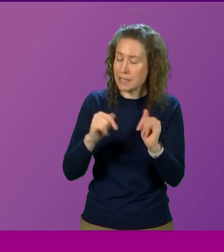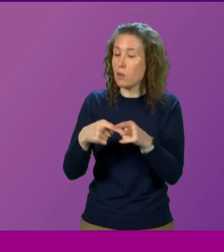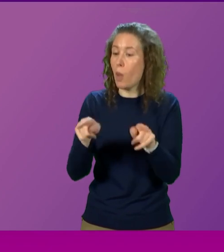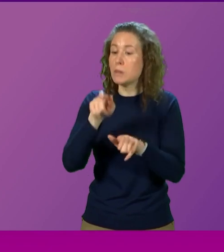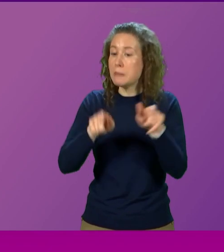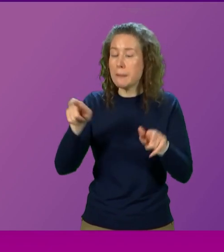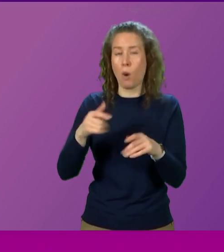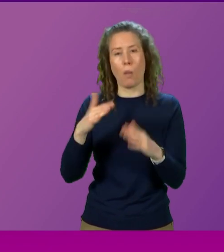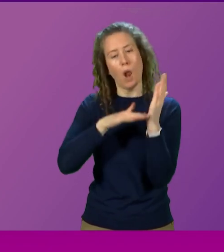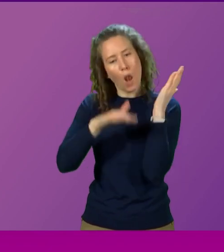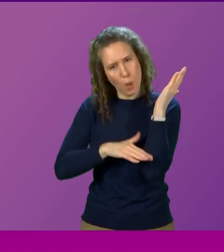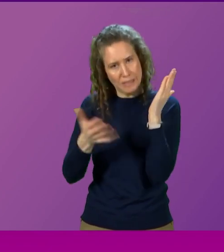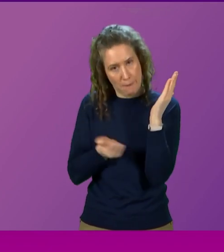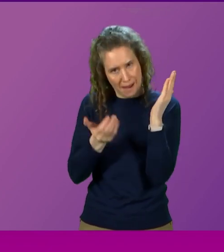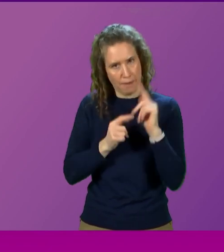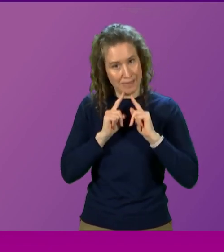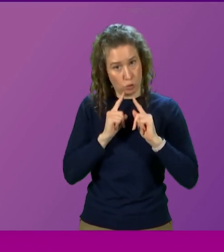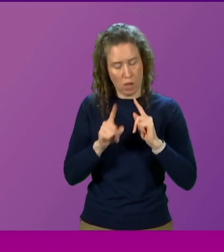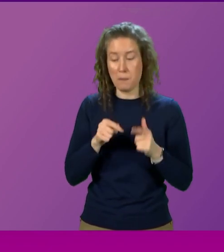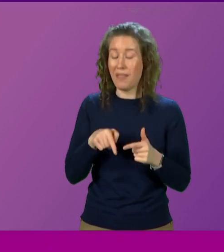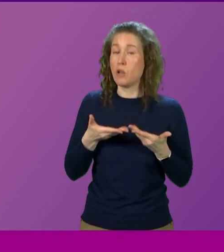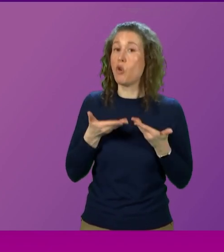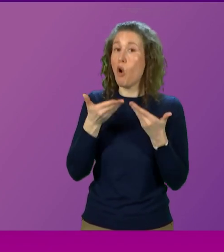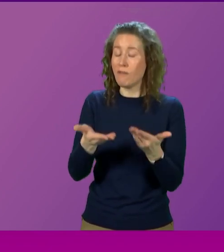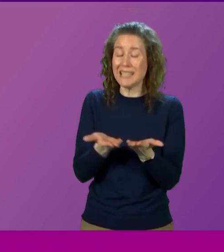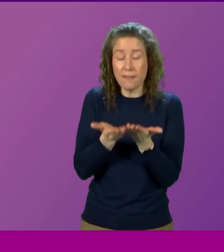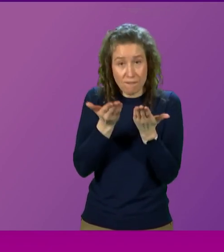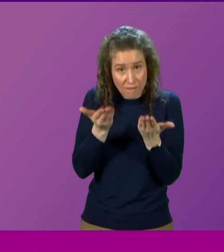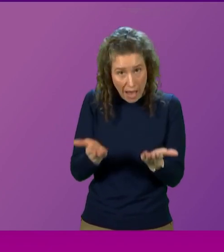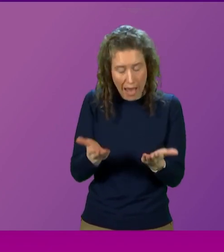teachers and an offer that is as fair as, and gives teachers as much of an increase